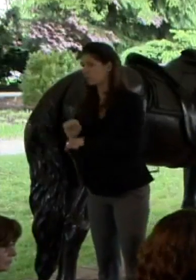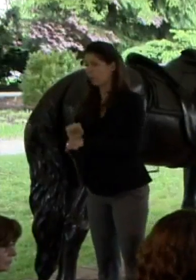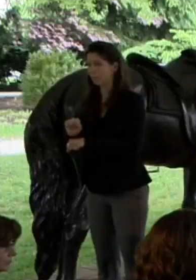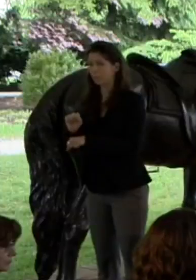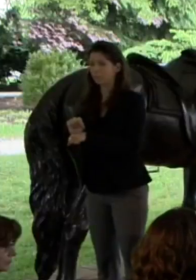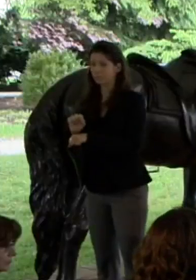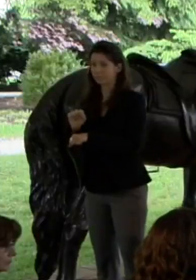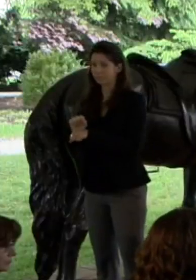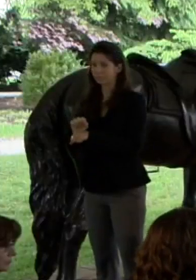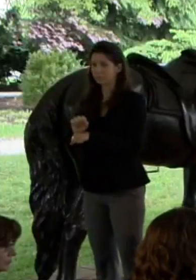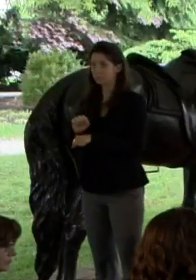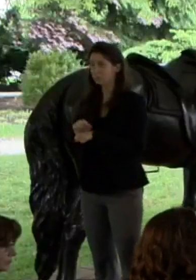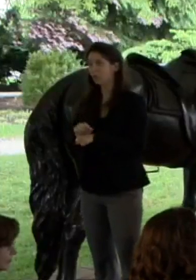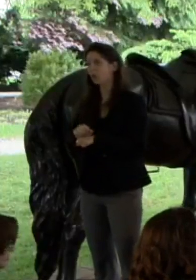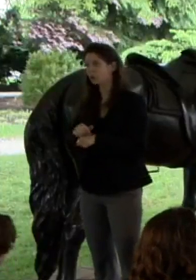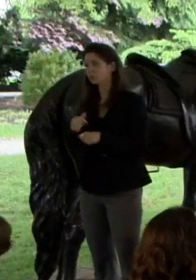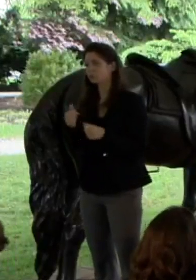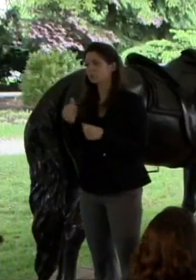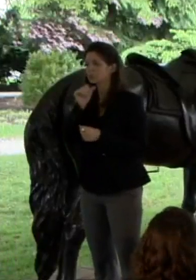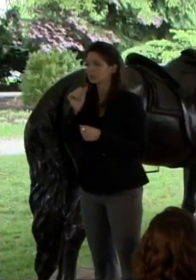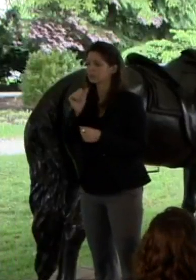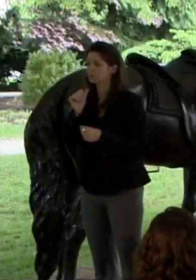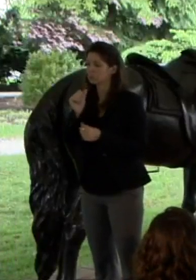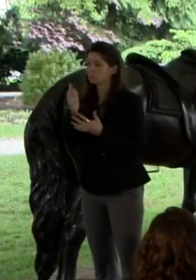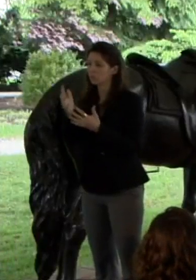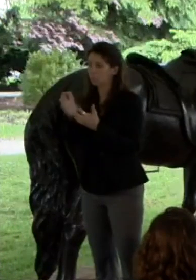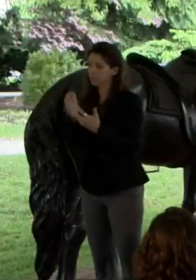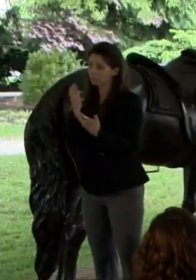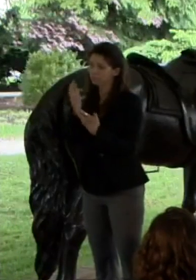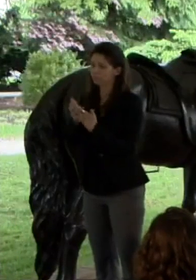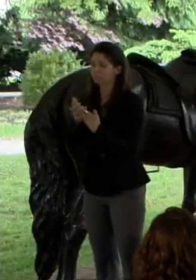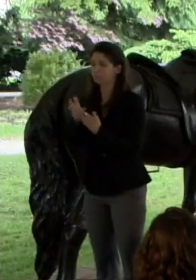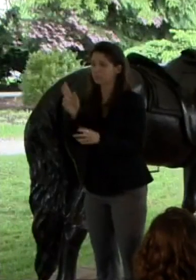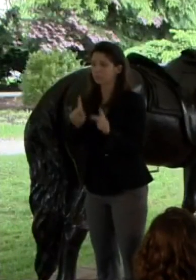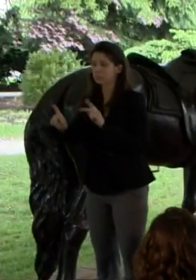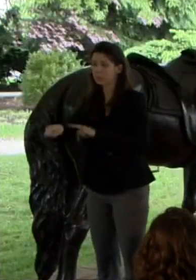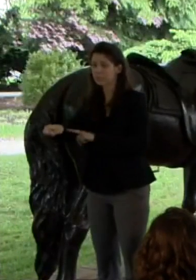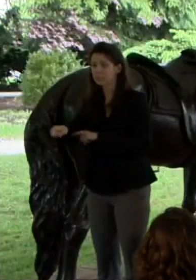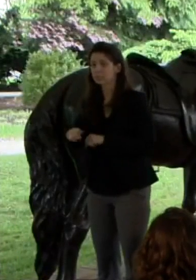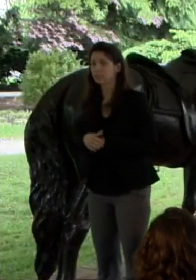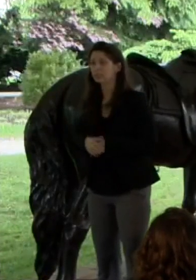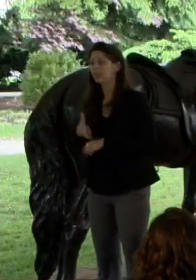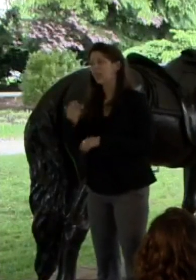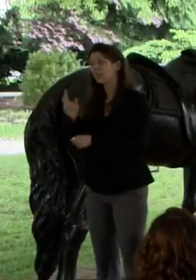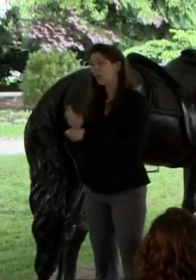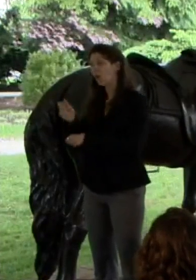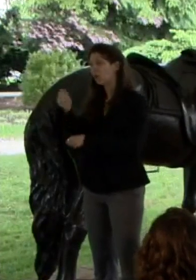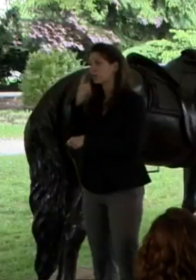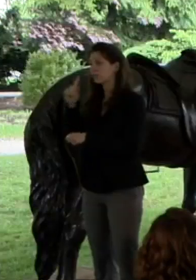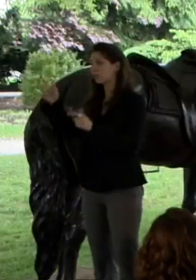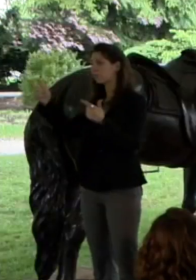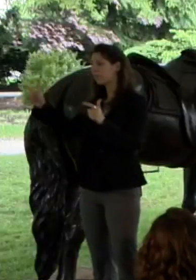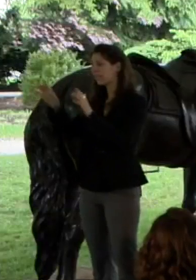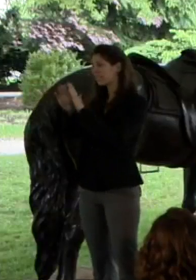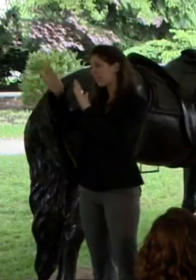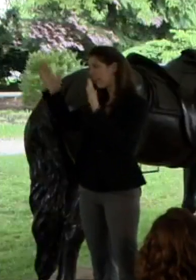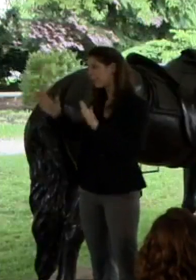QUITE AS MUCH SO IT DOESN'T BECOME QUITE SO MUCH A LIFETIME